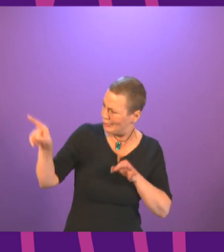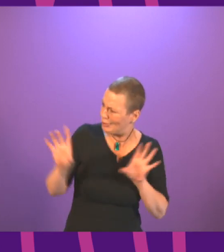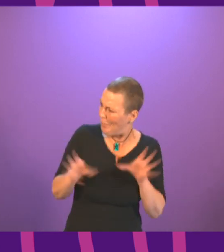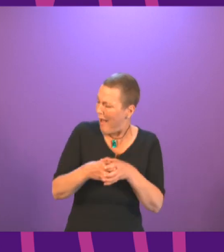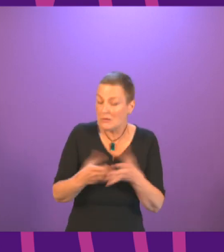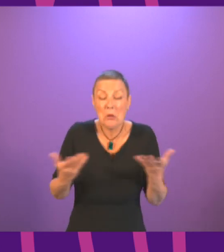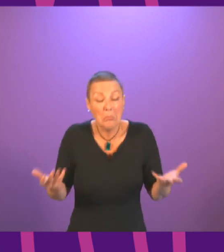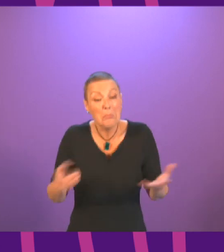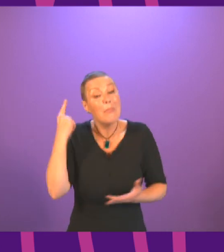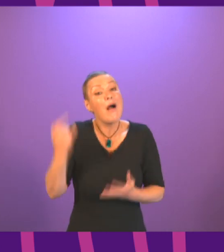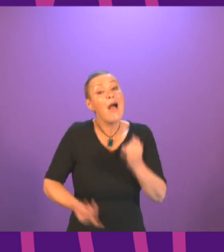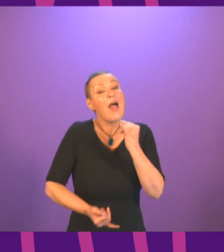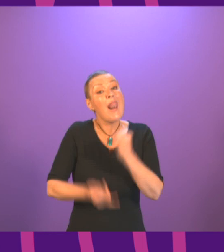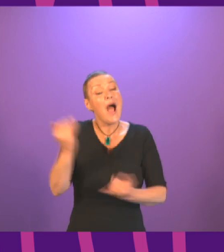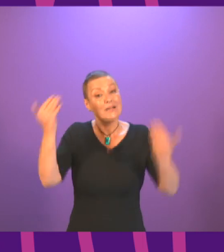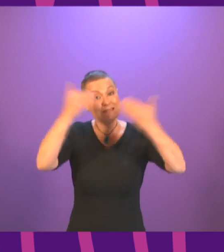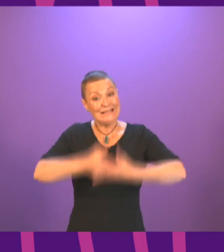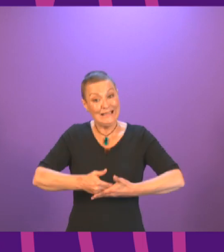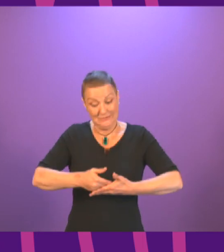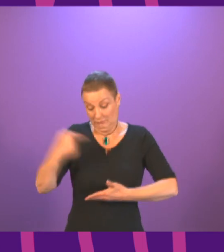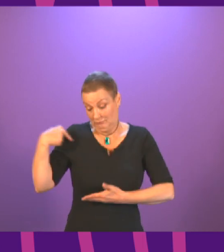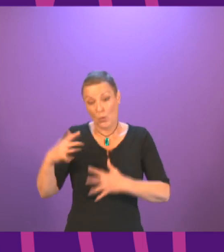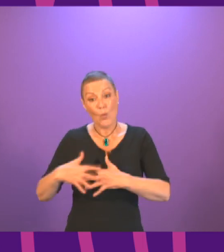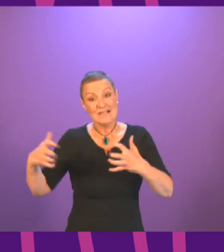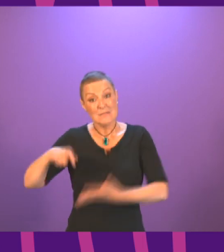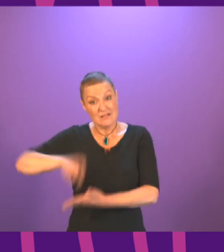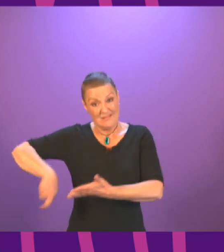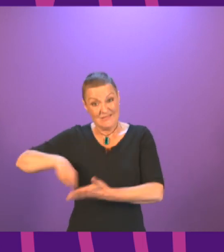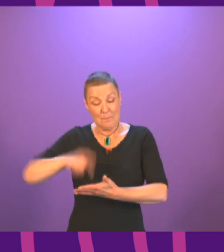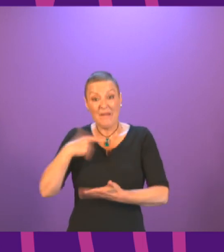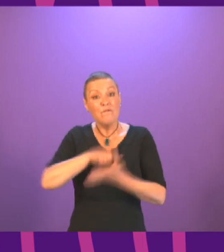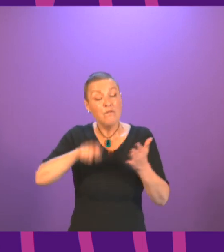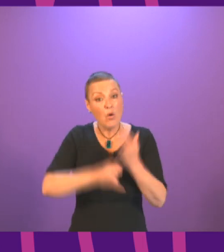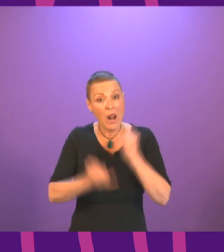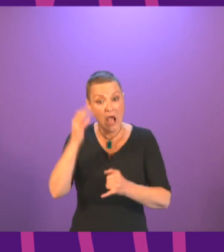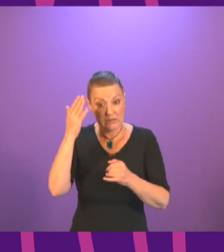was a vote in the House of Commons on regulations that not only stop people moving between different